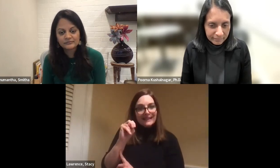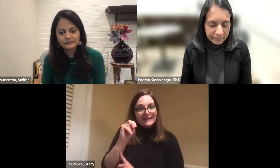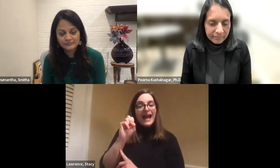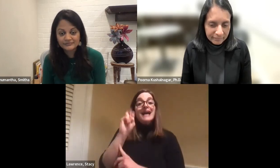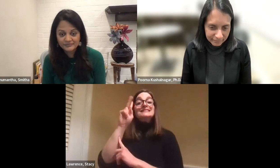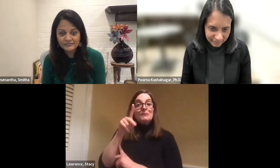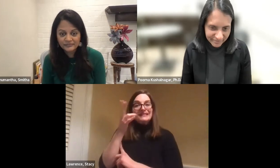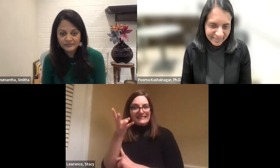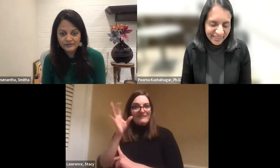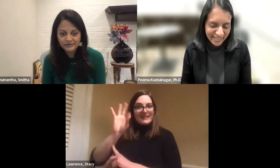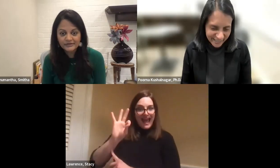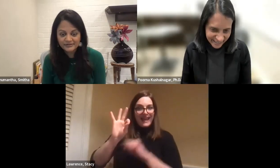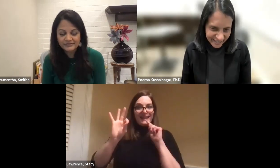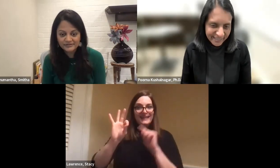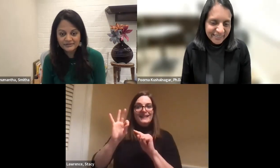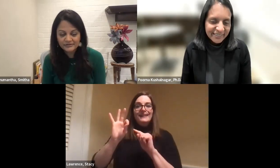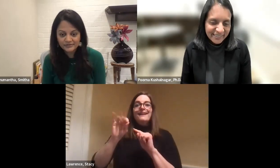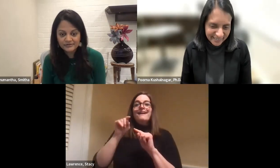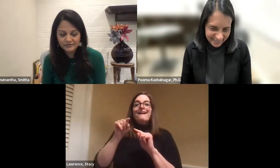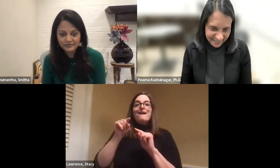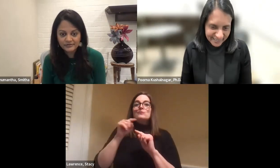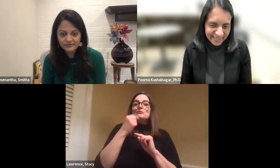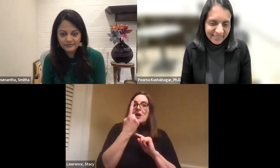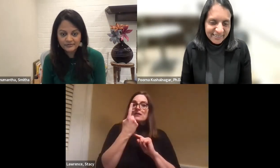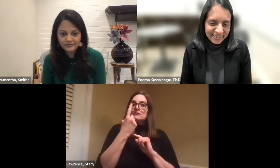Denise Anderson, who is SVP '79--